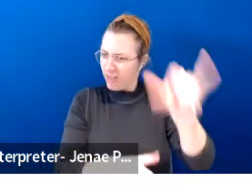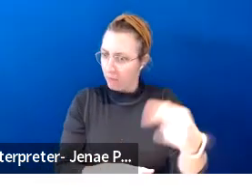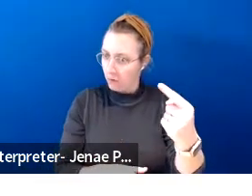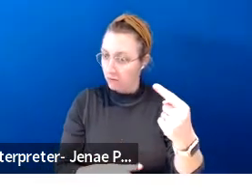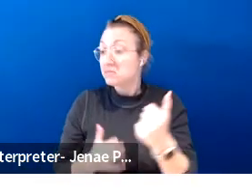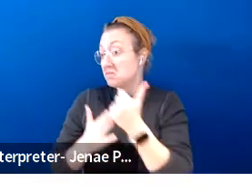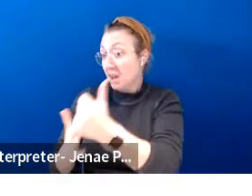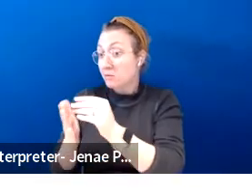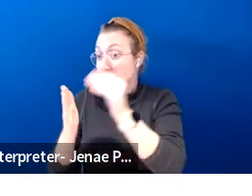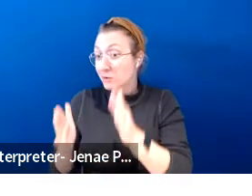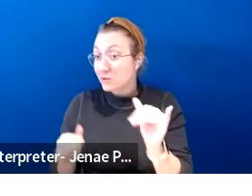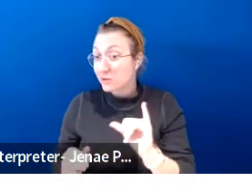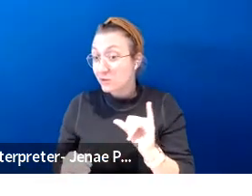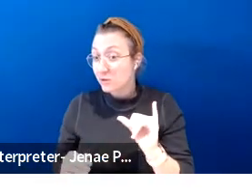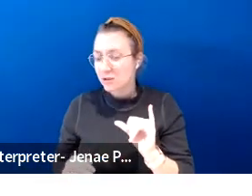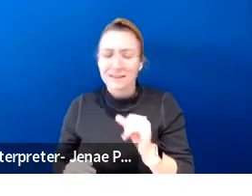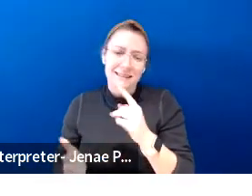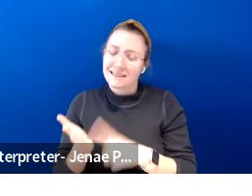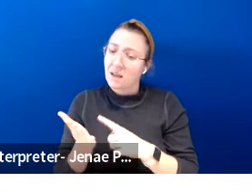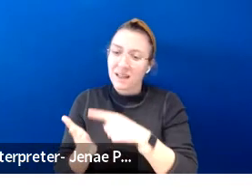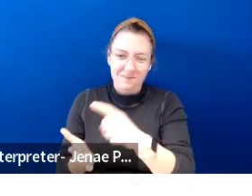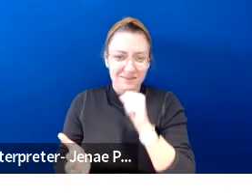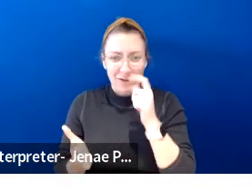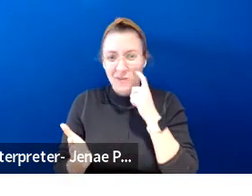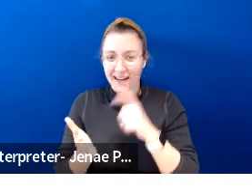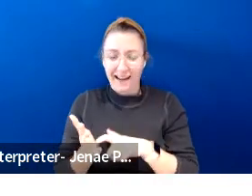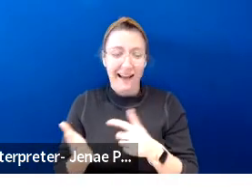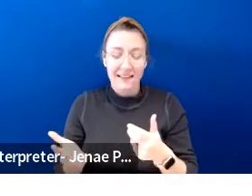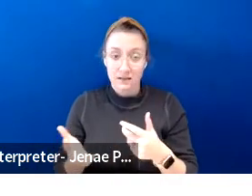Students are always recognized how much study time is needed to pass a class.